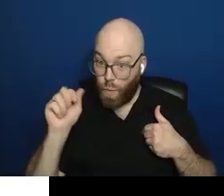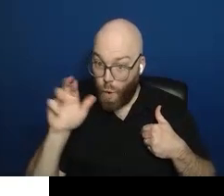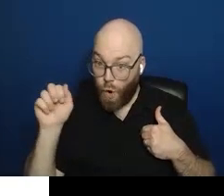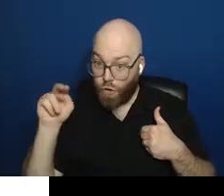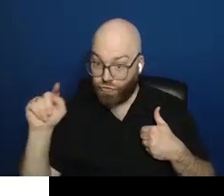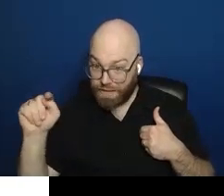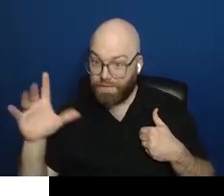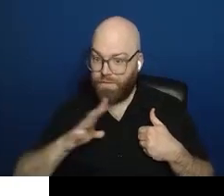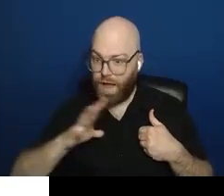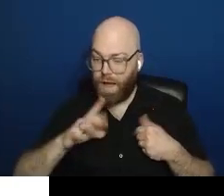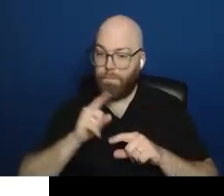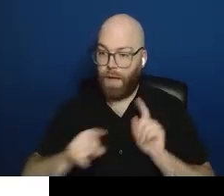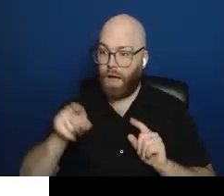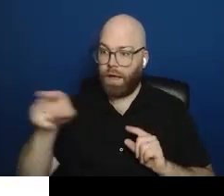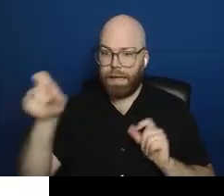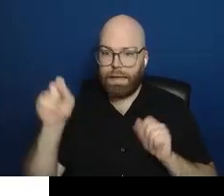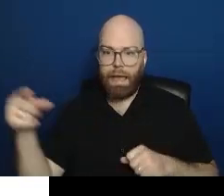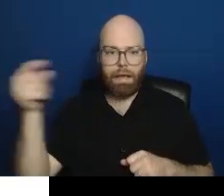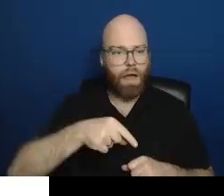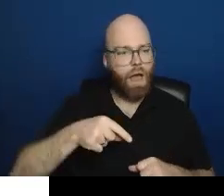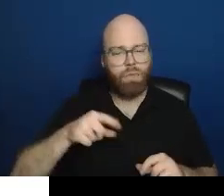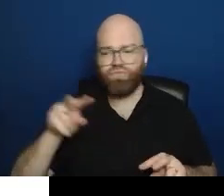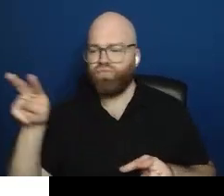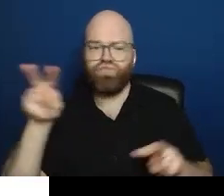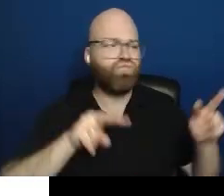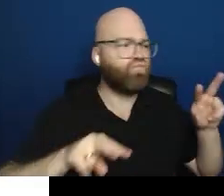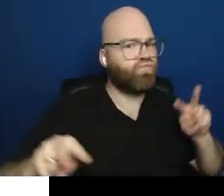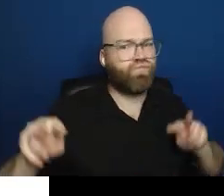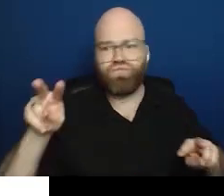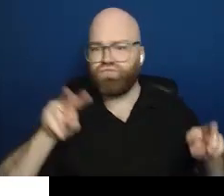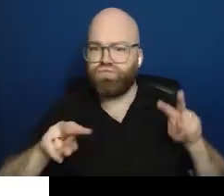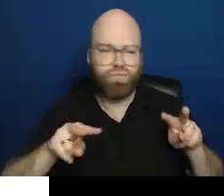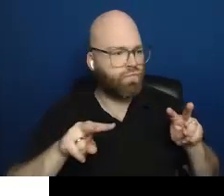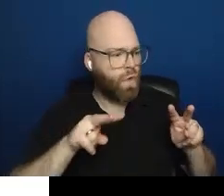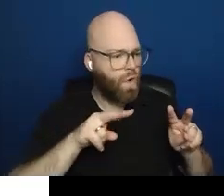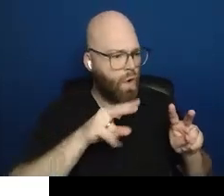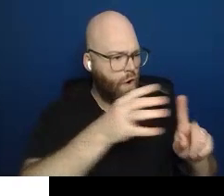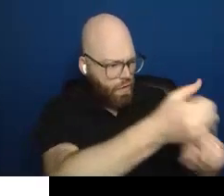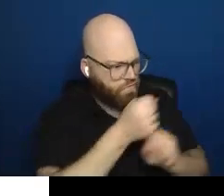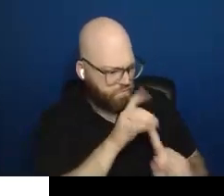they're not going to be able to freely reign on campus and, you know, start asking or detaining students just like that.